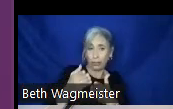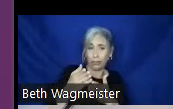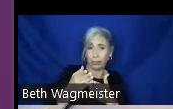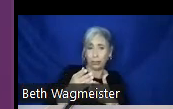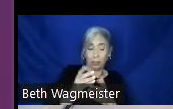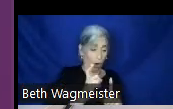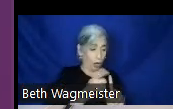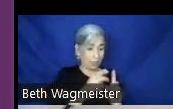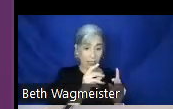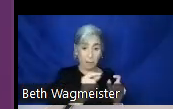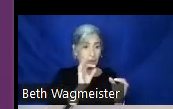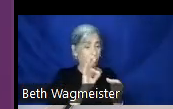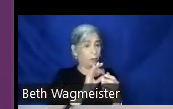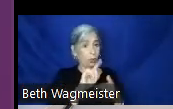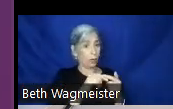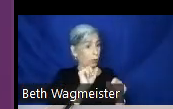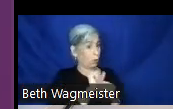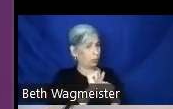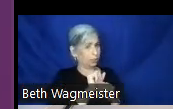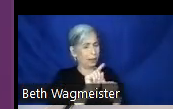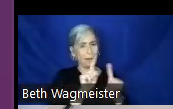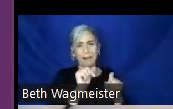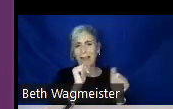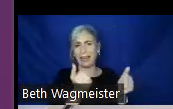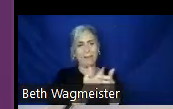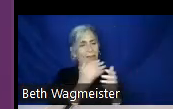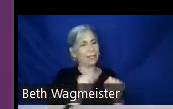perfect when it works. As you mentioned, not everything can be automated yet. At least.